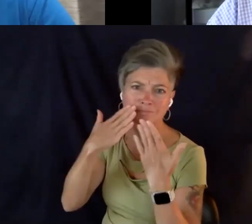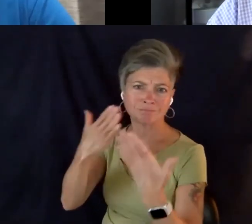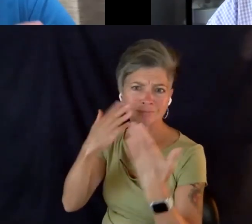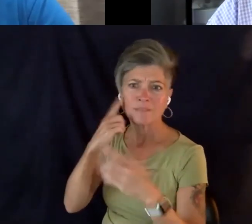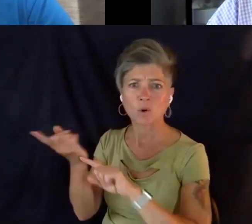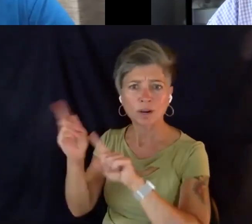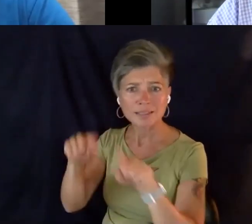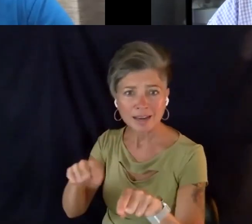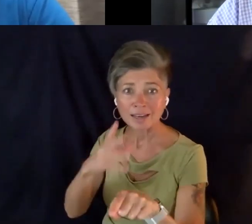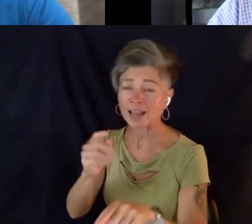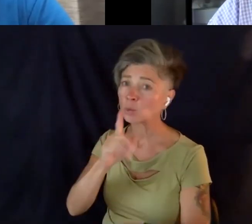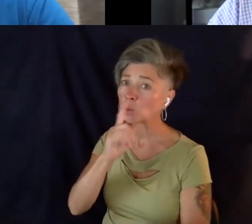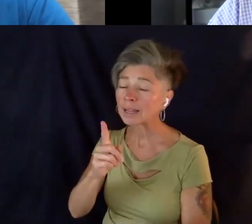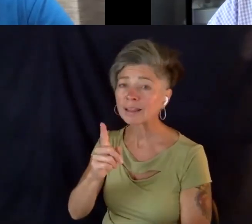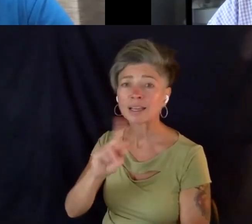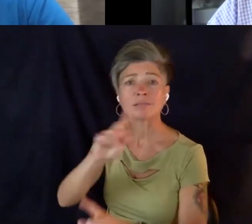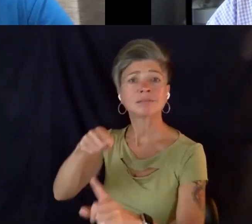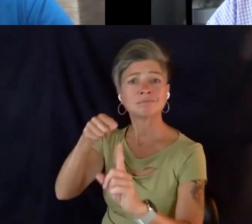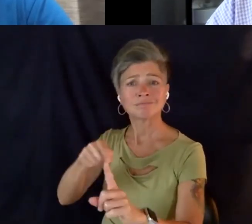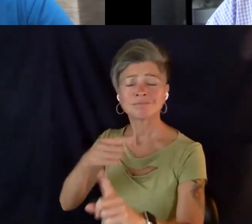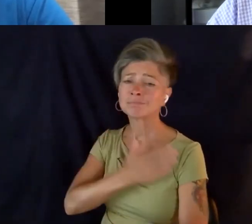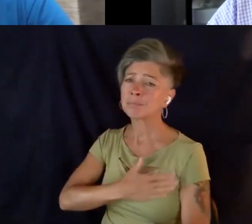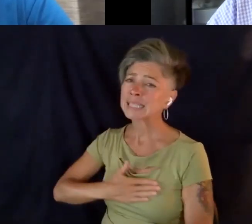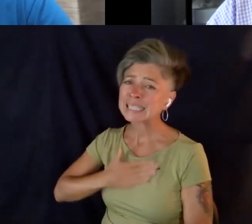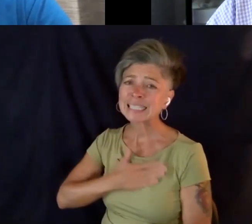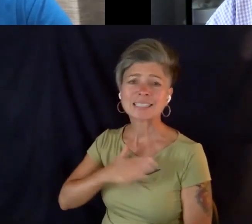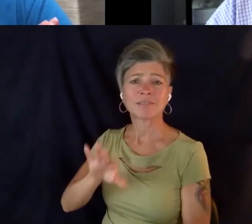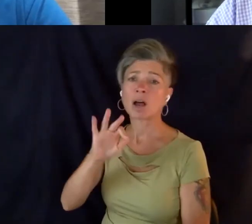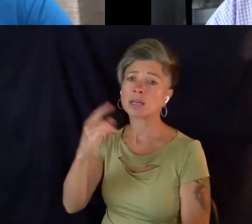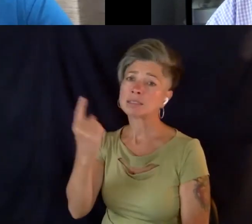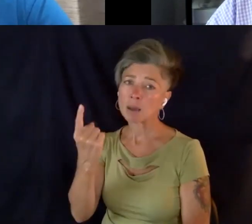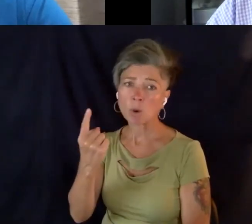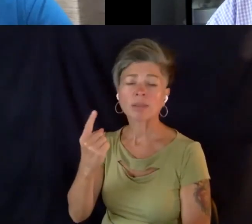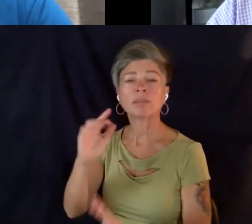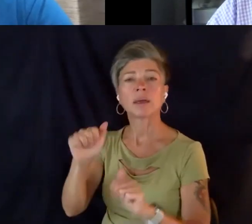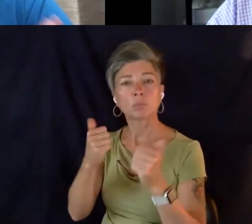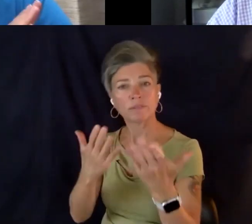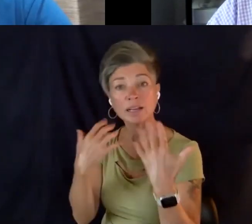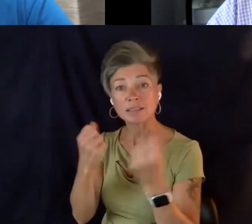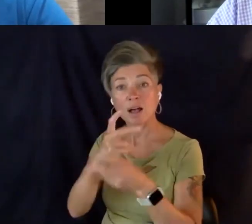and really at the end of the day, please, please find someone that provides healthcare that you trust.